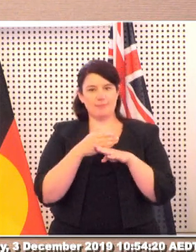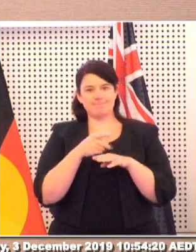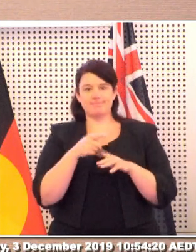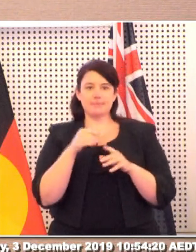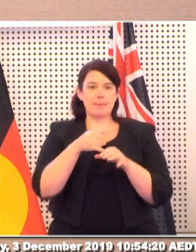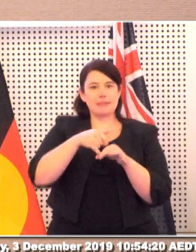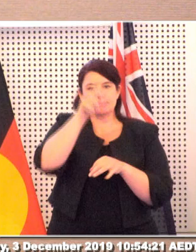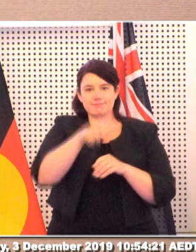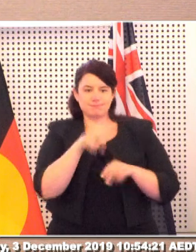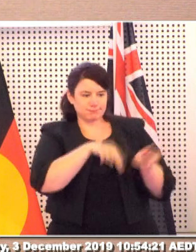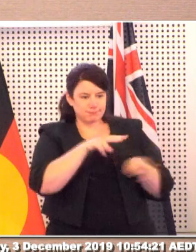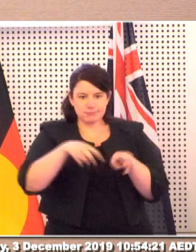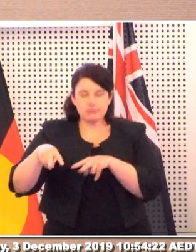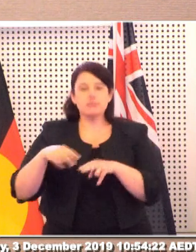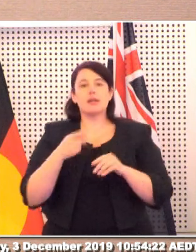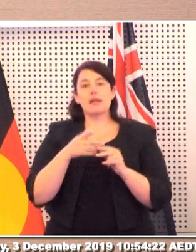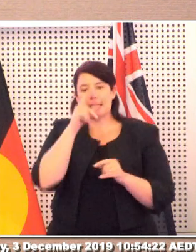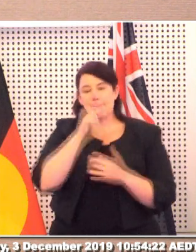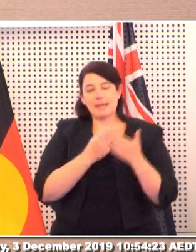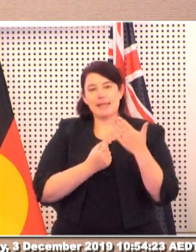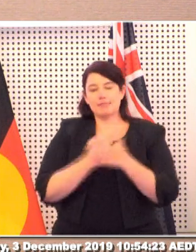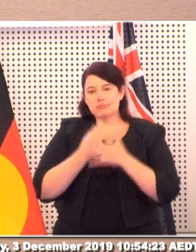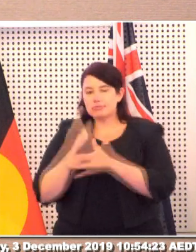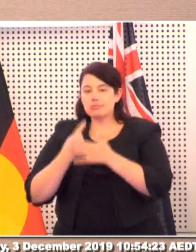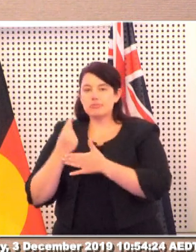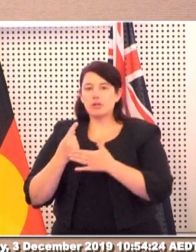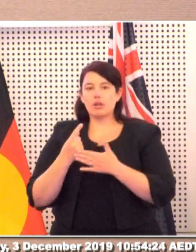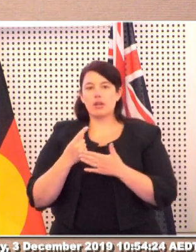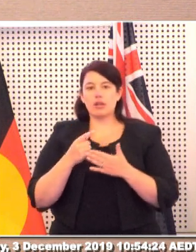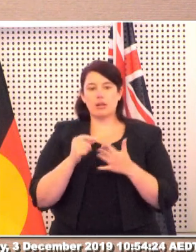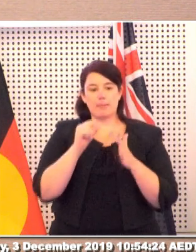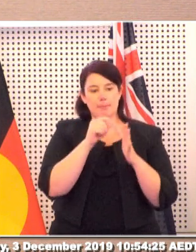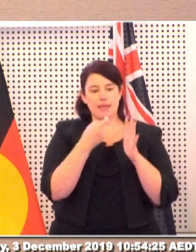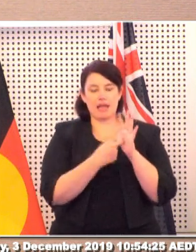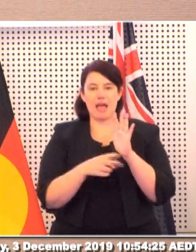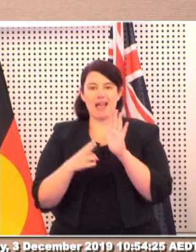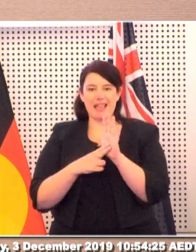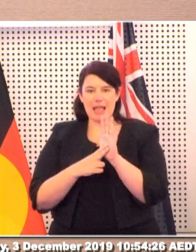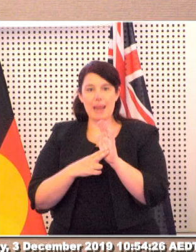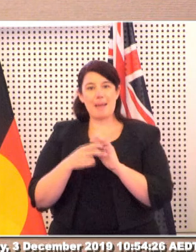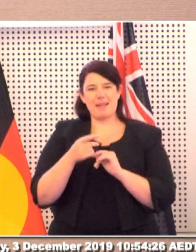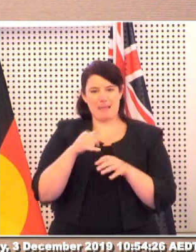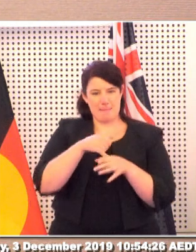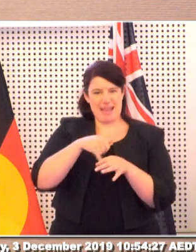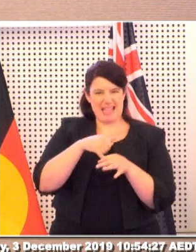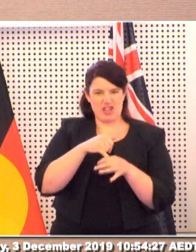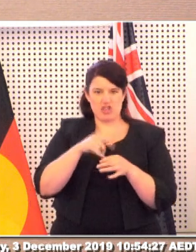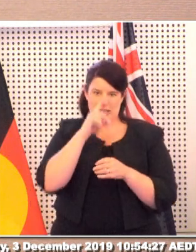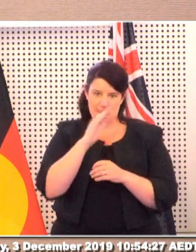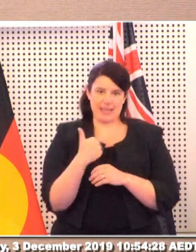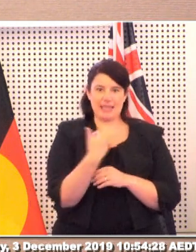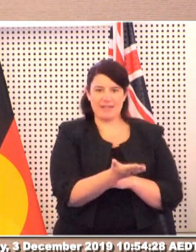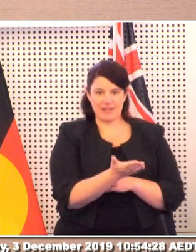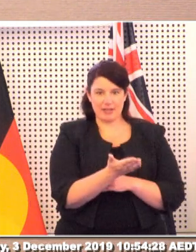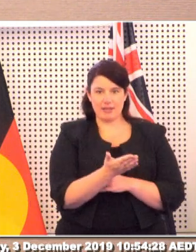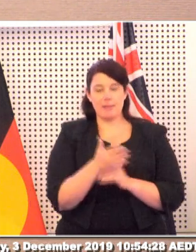There can be instances where what’s called PRN medication, where a form of chemical